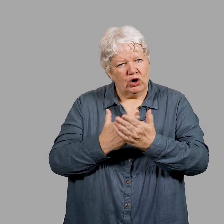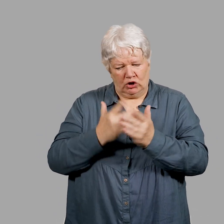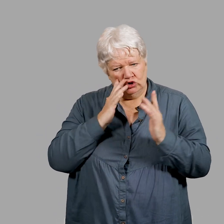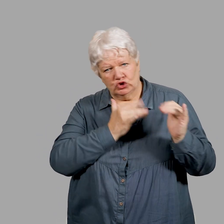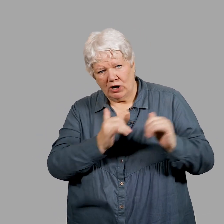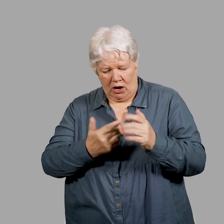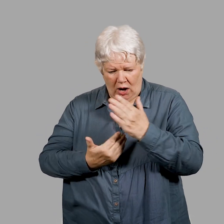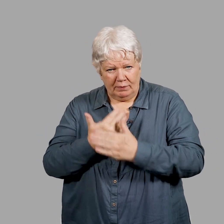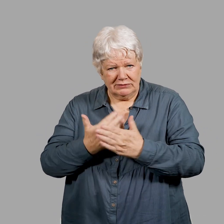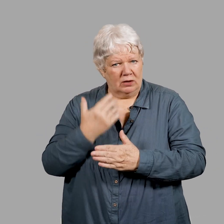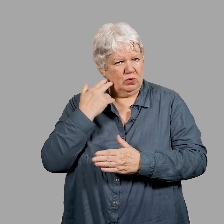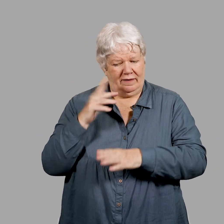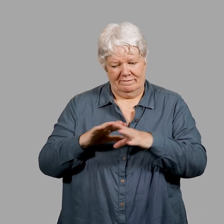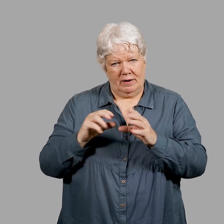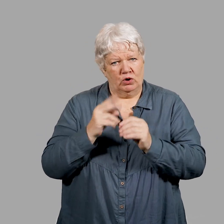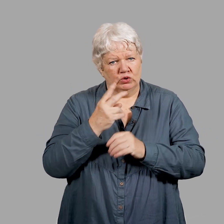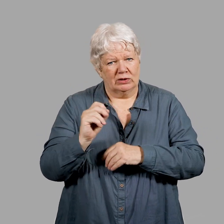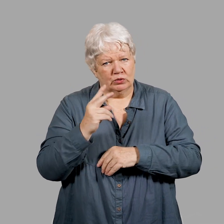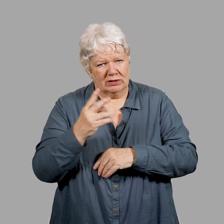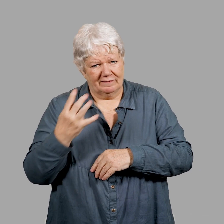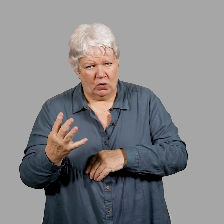revised in February 2024.